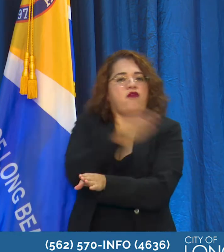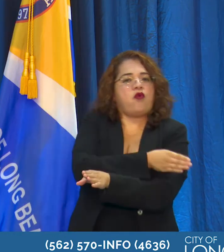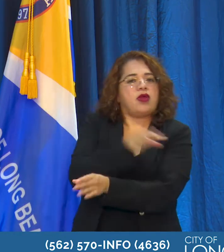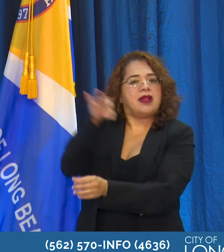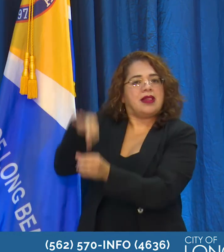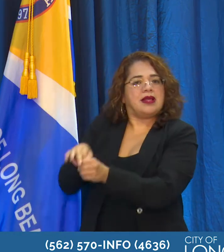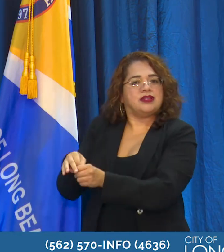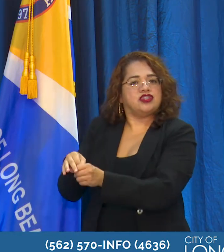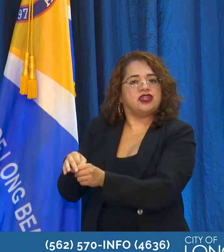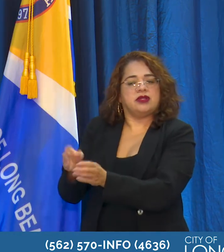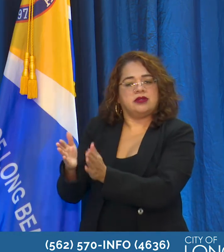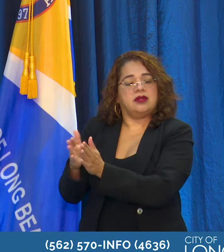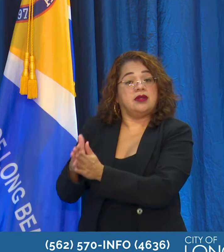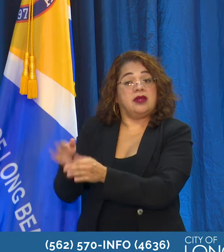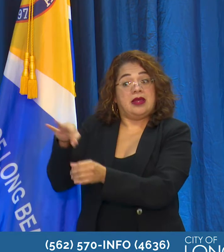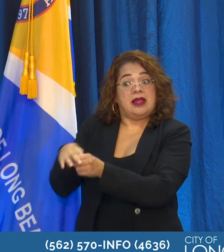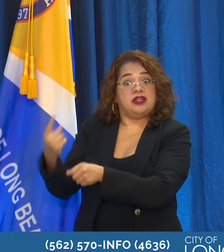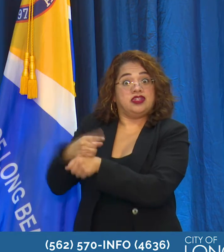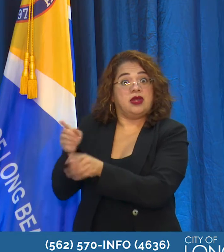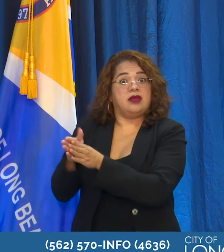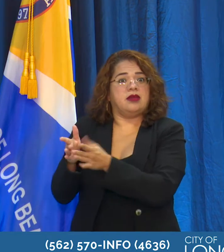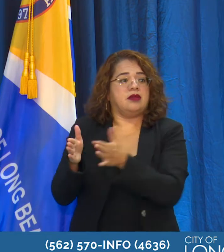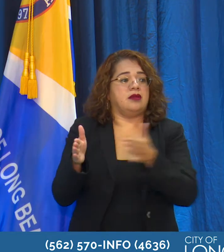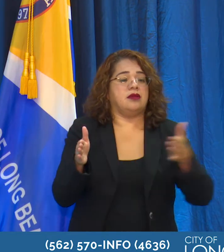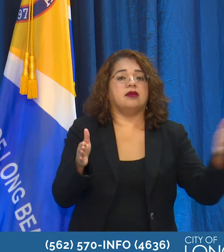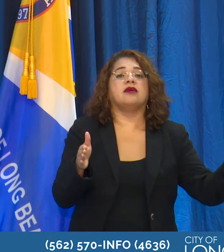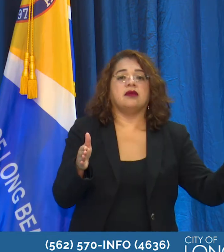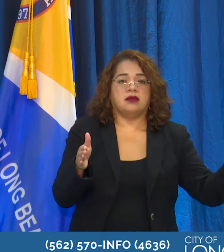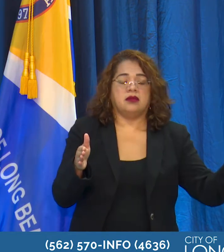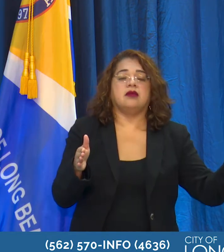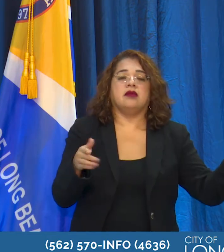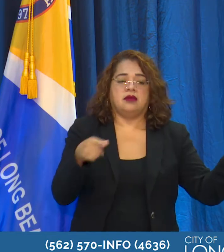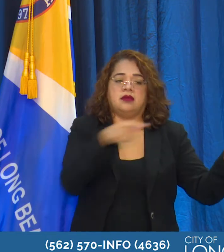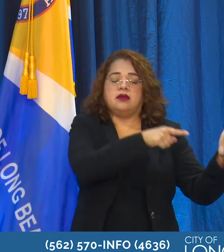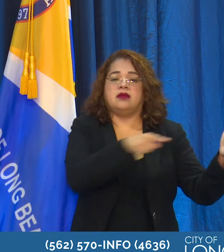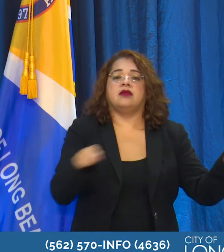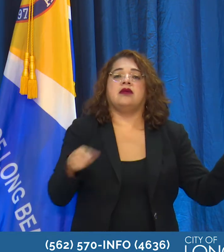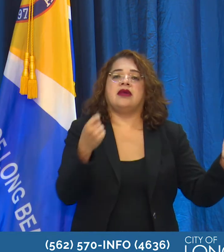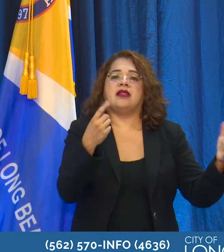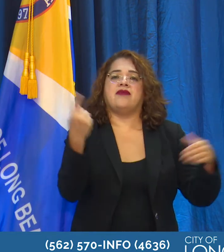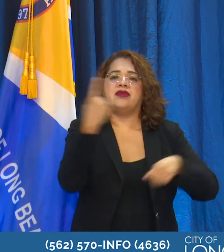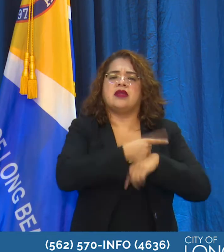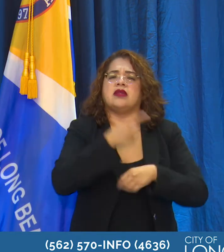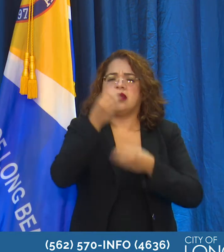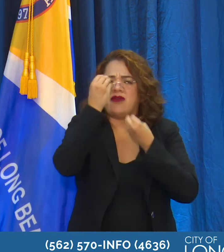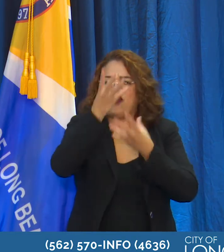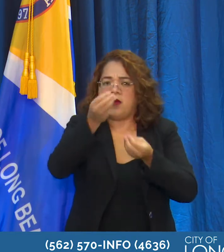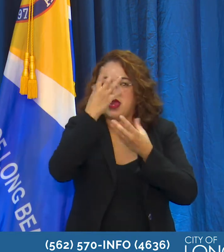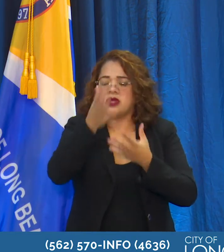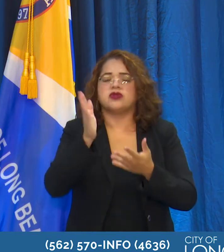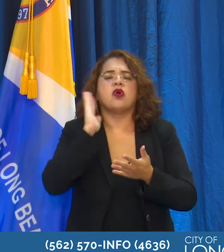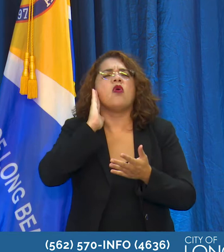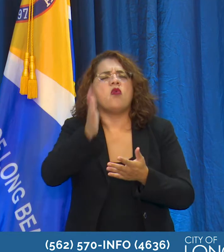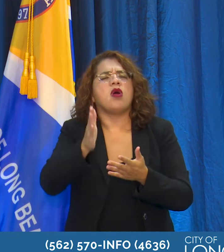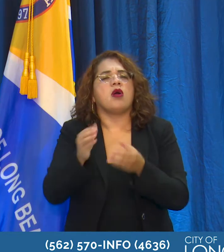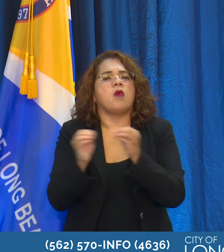And so if you want to go vote in person in a secure way, you will be able to do so. There will be more information about that process as the election becomes closer but